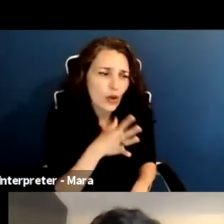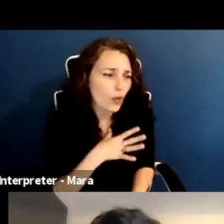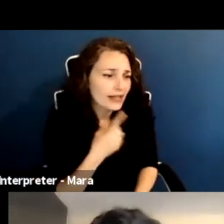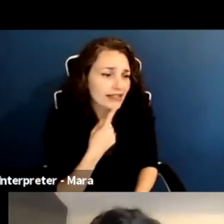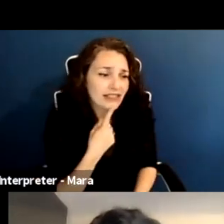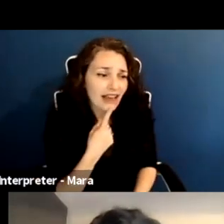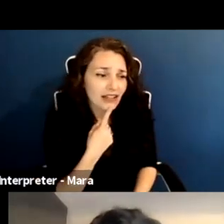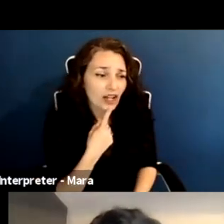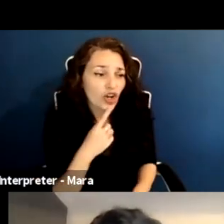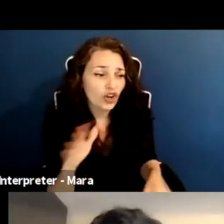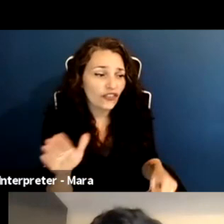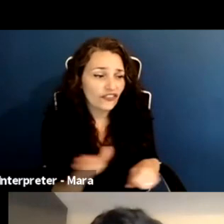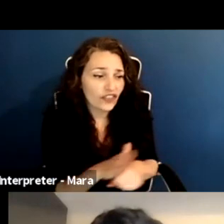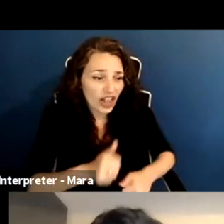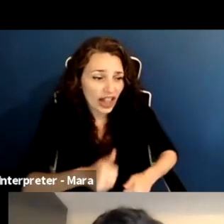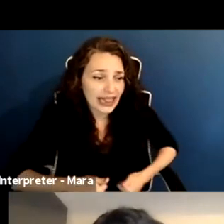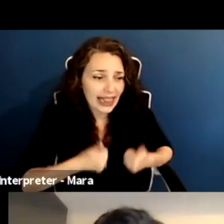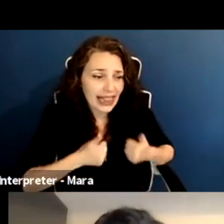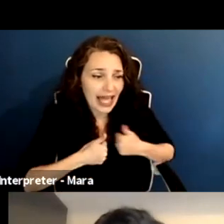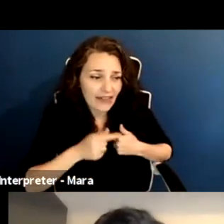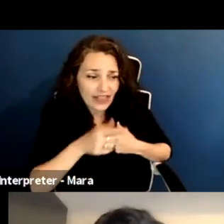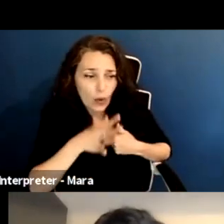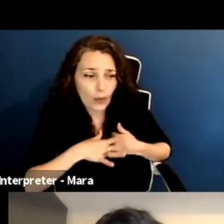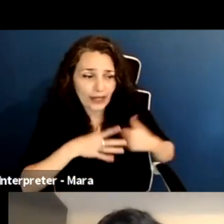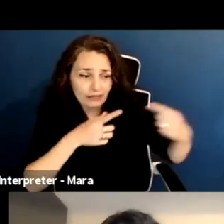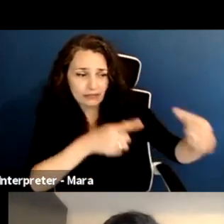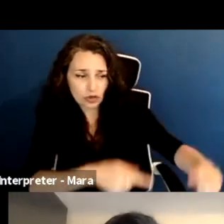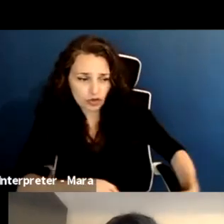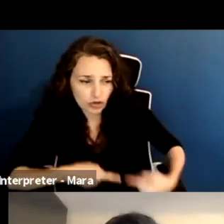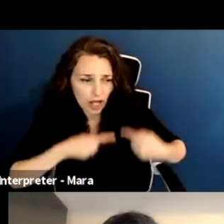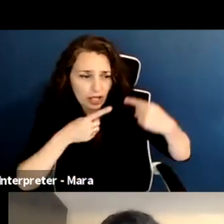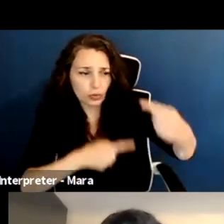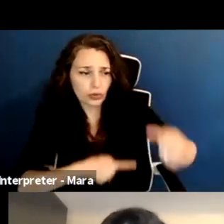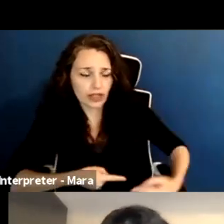with depression and a big part of it was because of water,